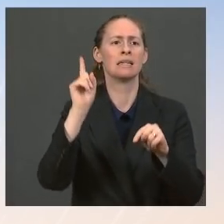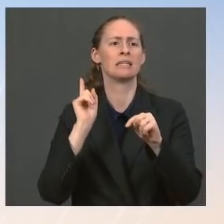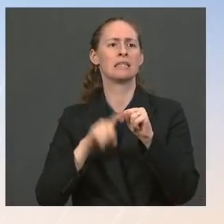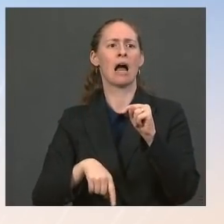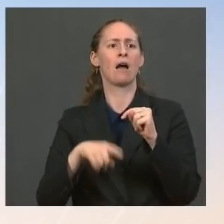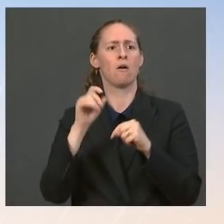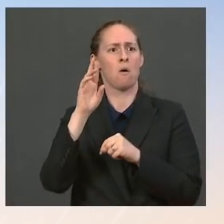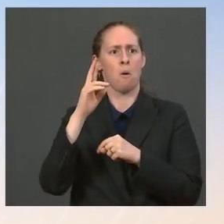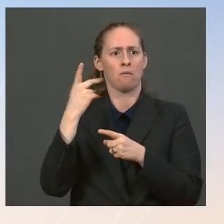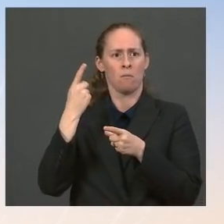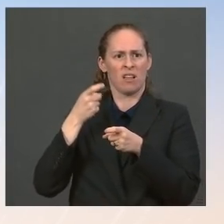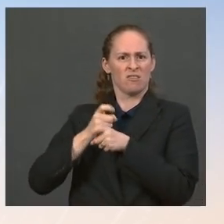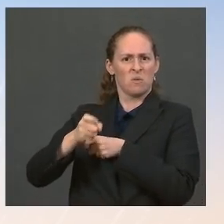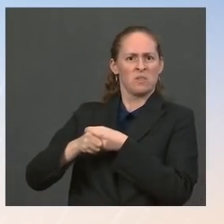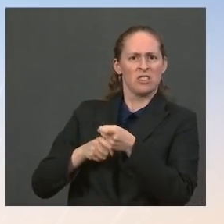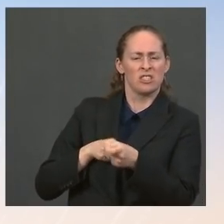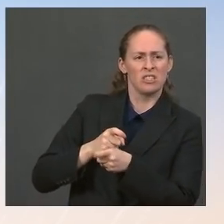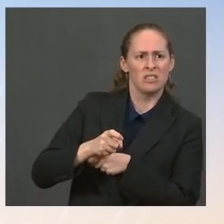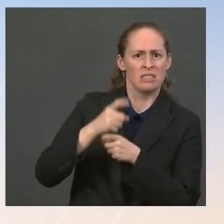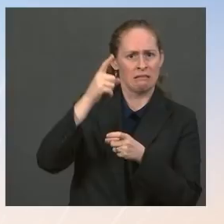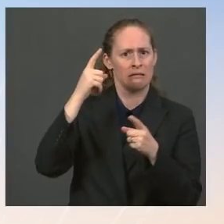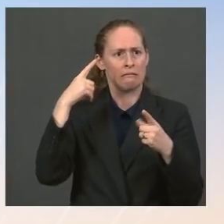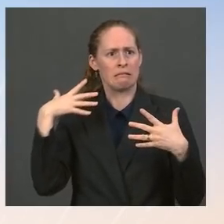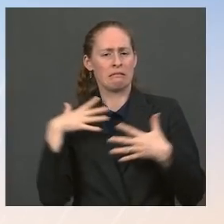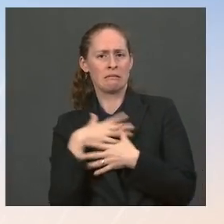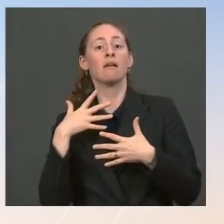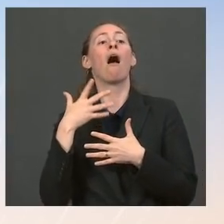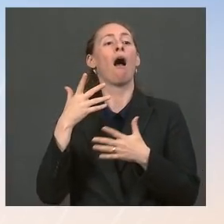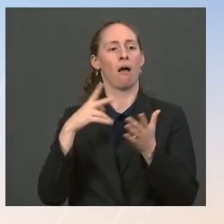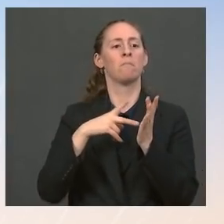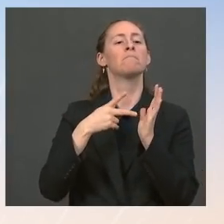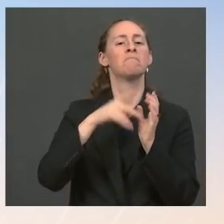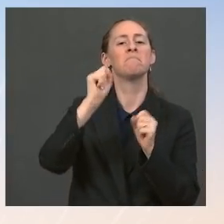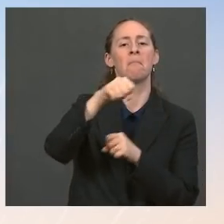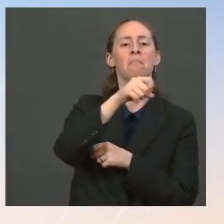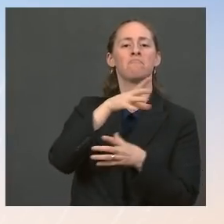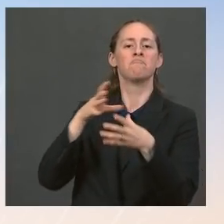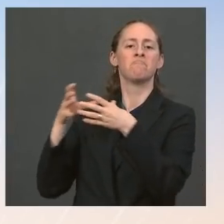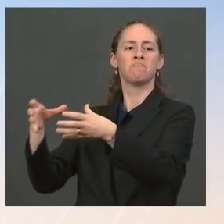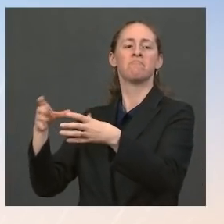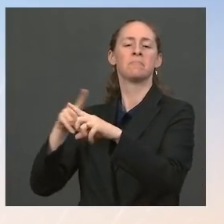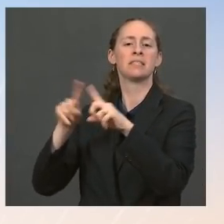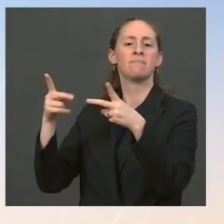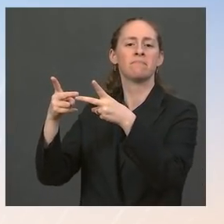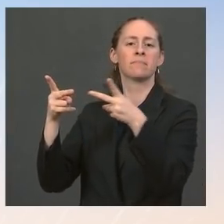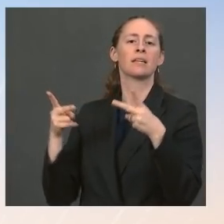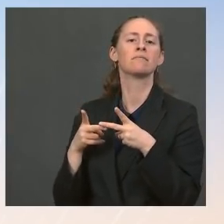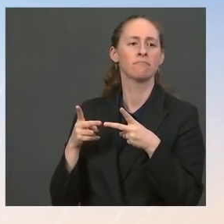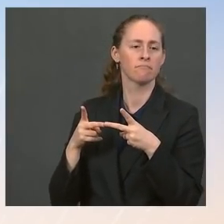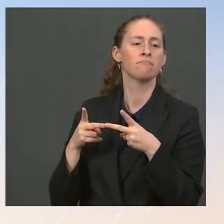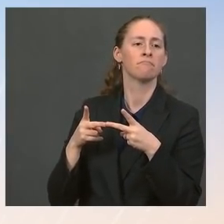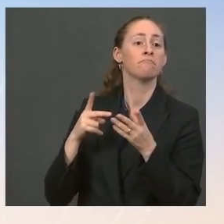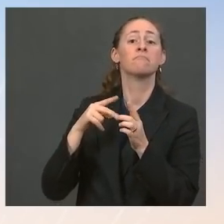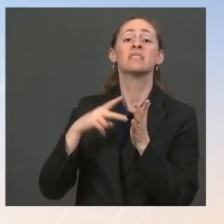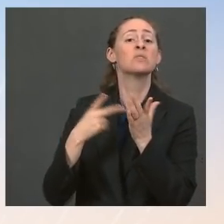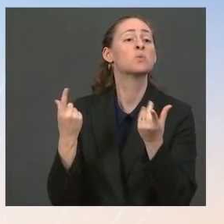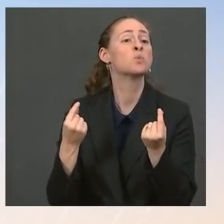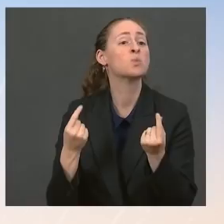then the individual is placed in immigration proceedings. That means they go before an immigration judge